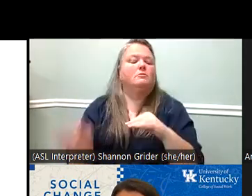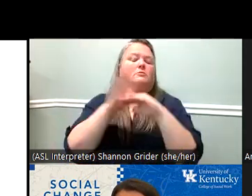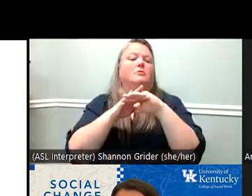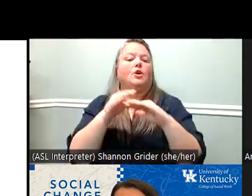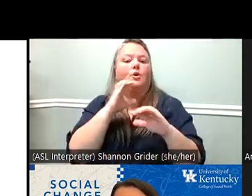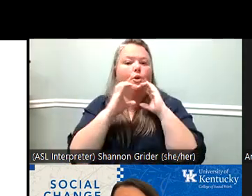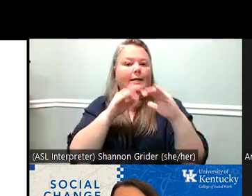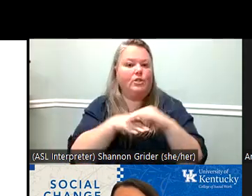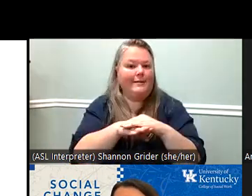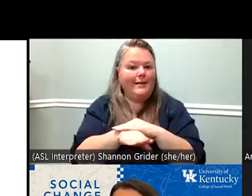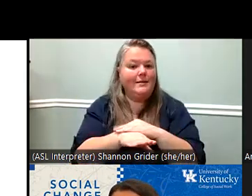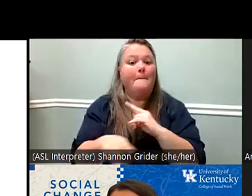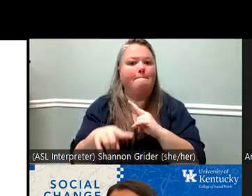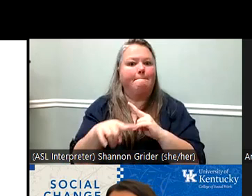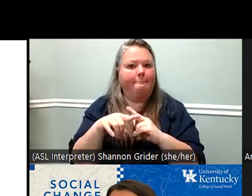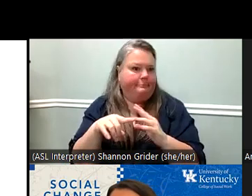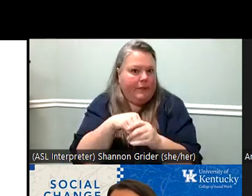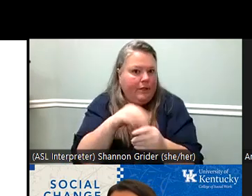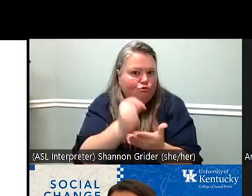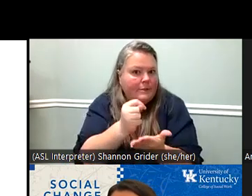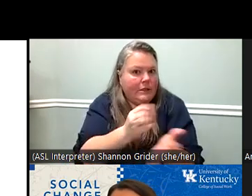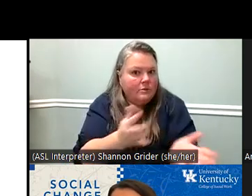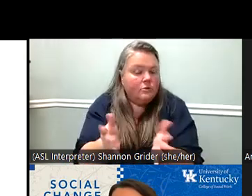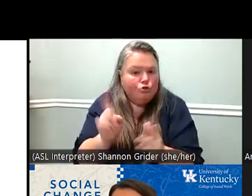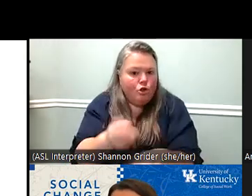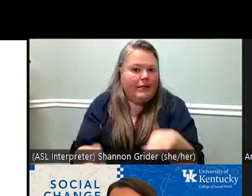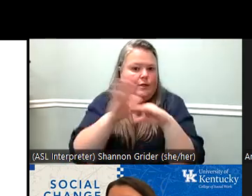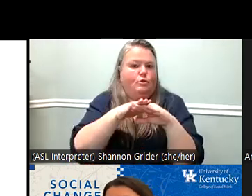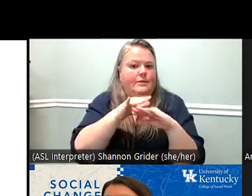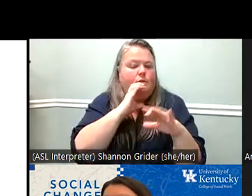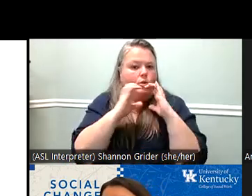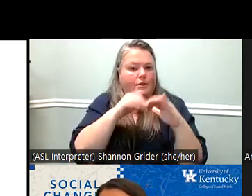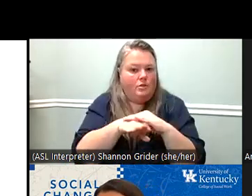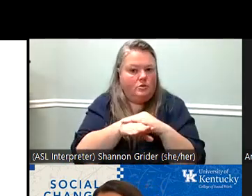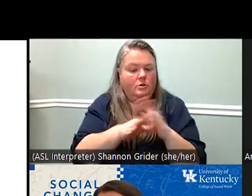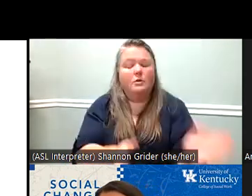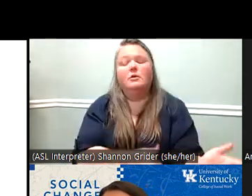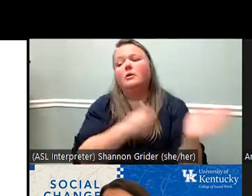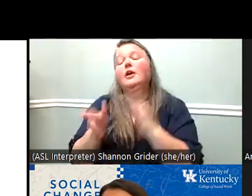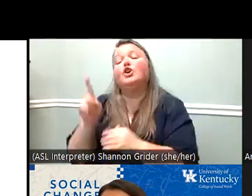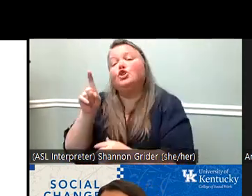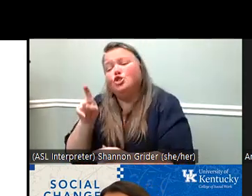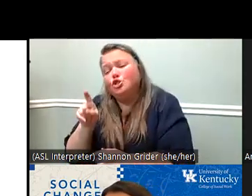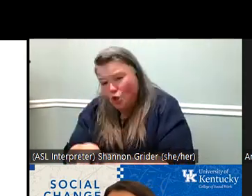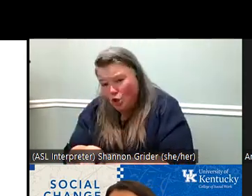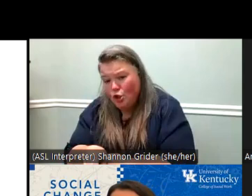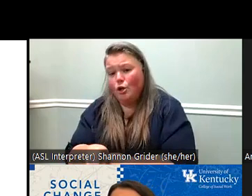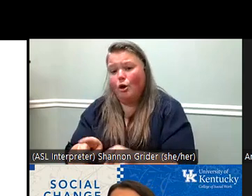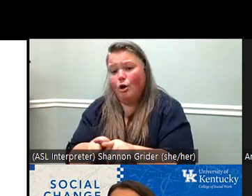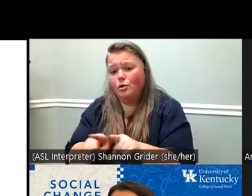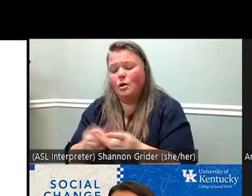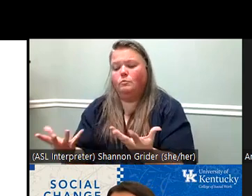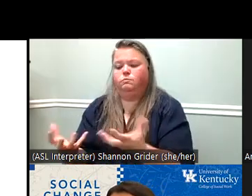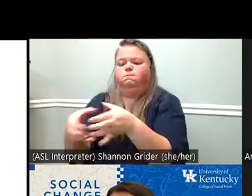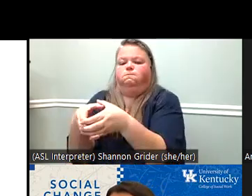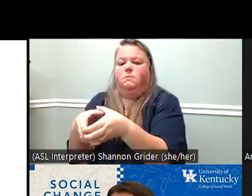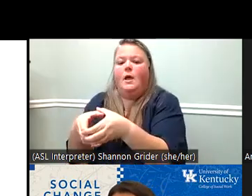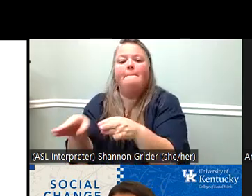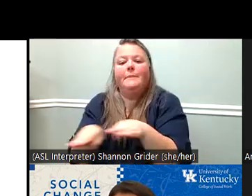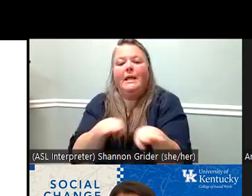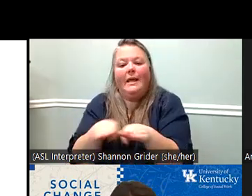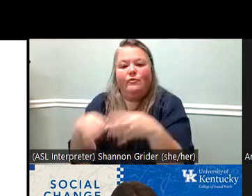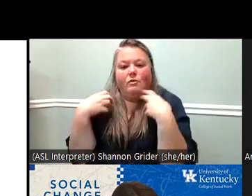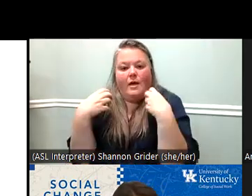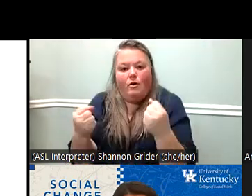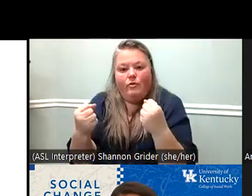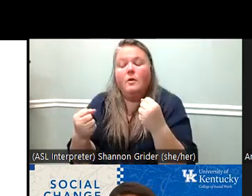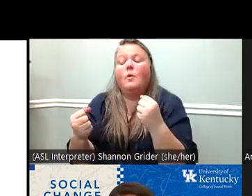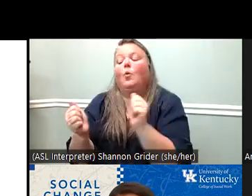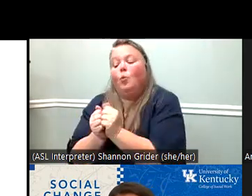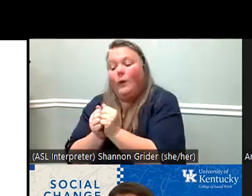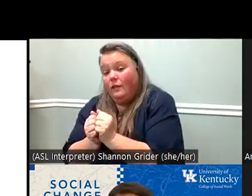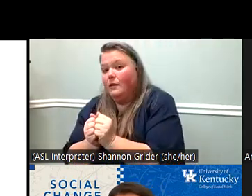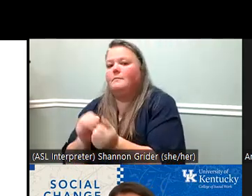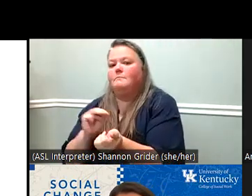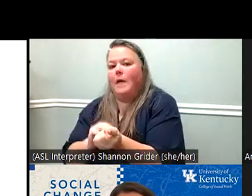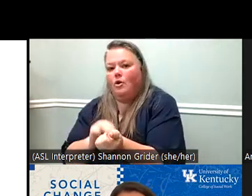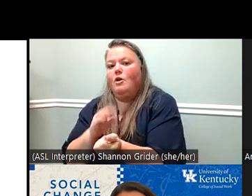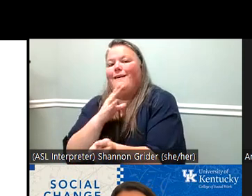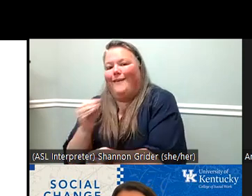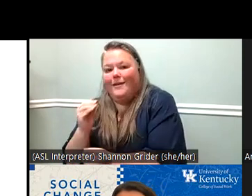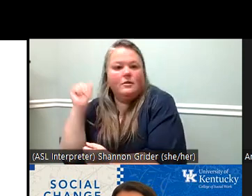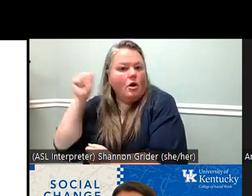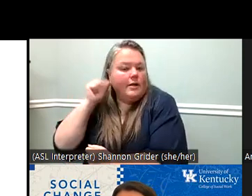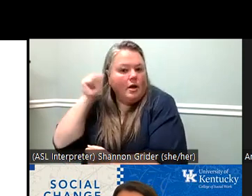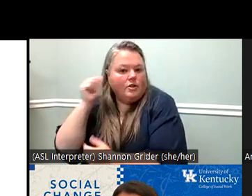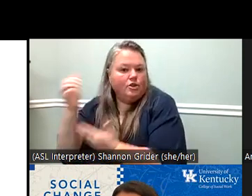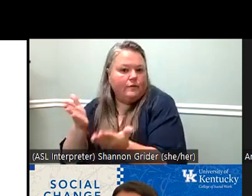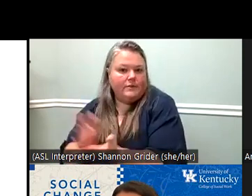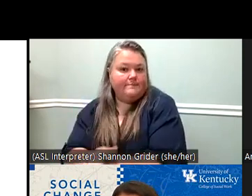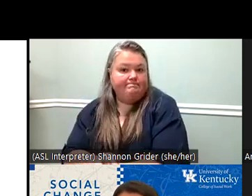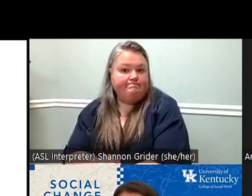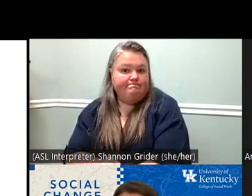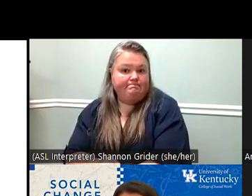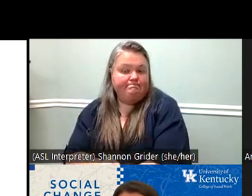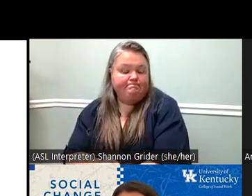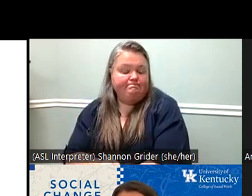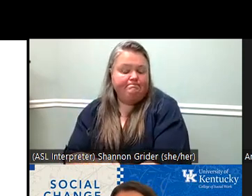DEAF AND HARD OF HEARING, THE INDIVIDUAL NEEDS THAT WE HAVE, THAT'S ESSENTIAL THAT MENTAL HEALTH PROVIDERS ABSOLUTELY SHOULD BECOME AWARE. MENTAL HEALTH PROVIDERS